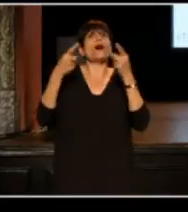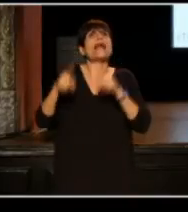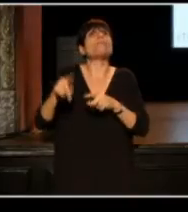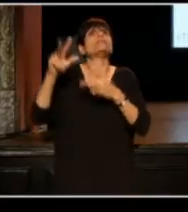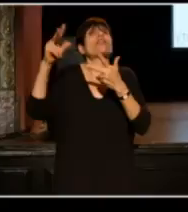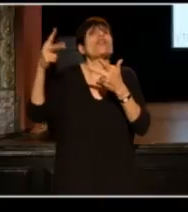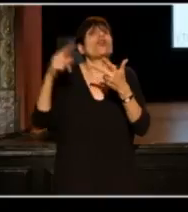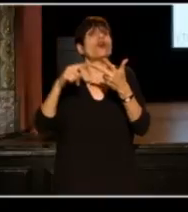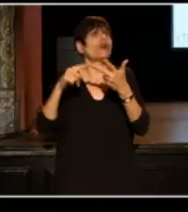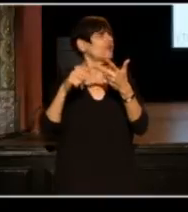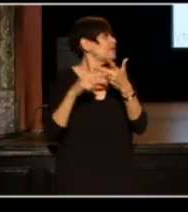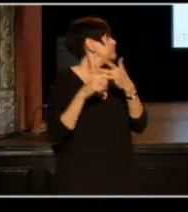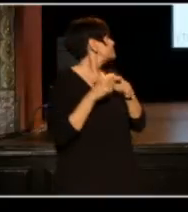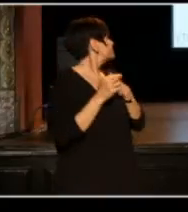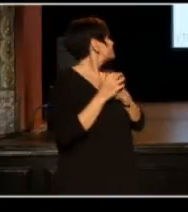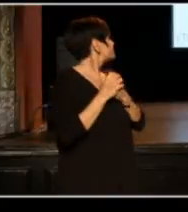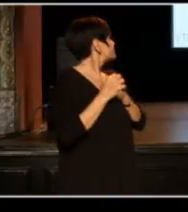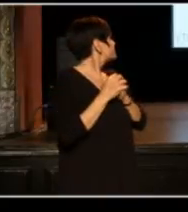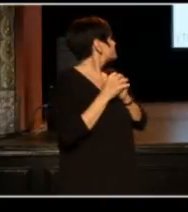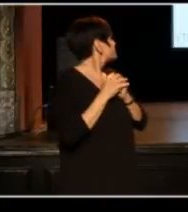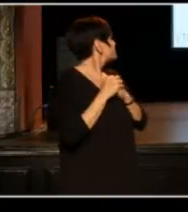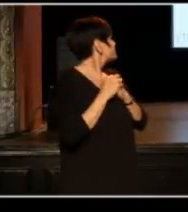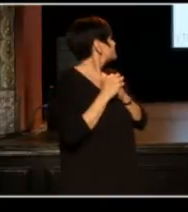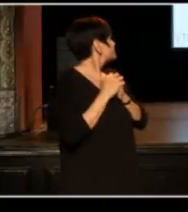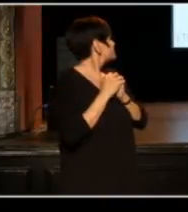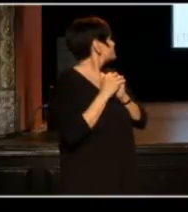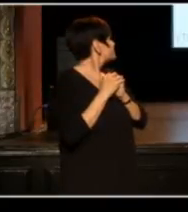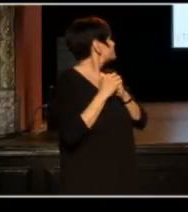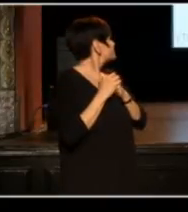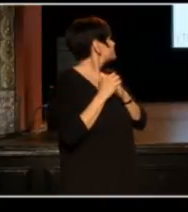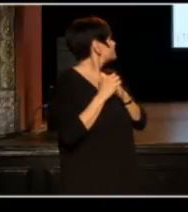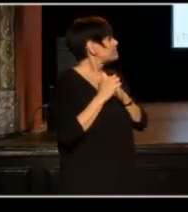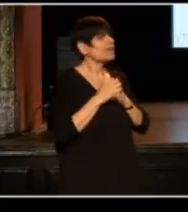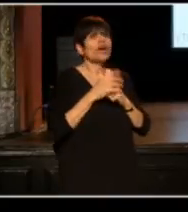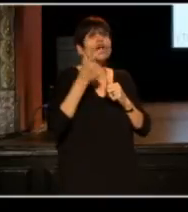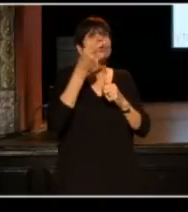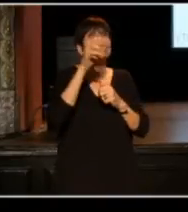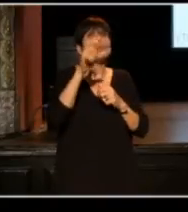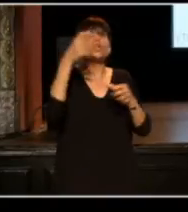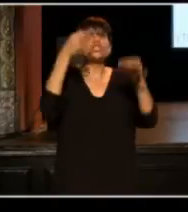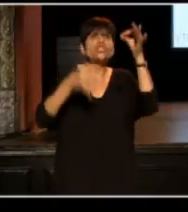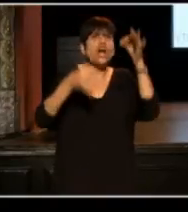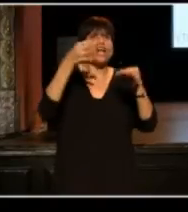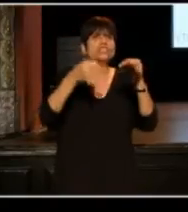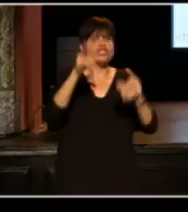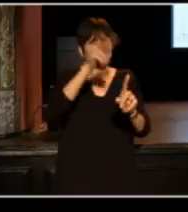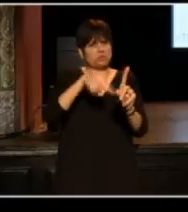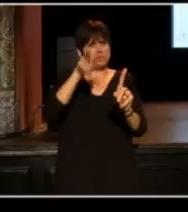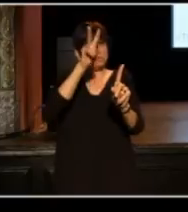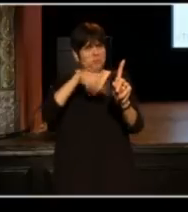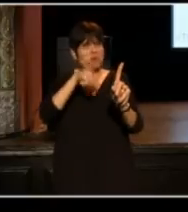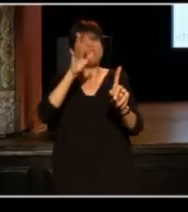Google judges you. That is delightful.